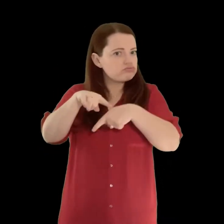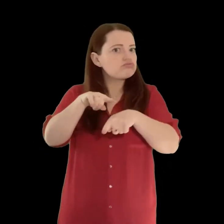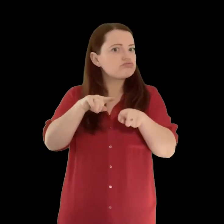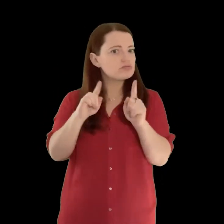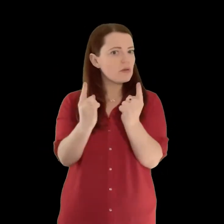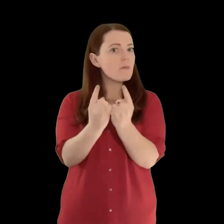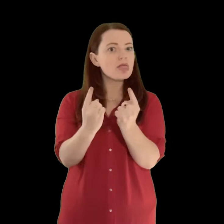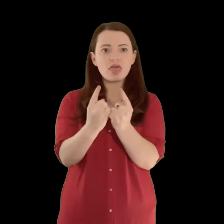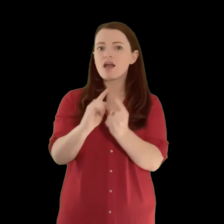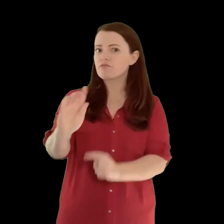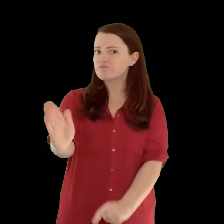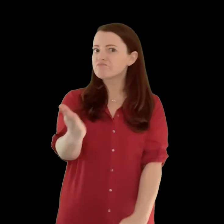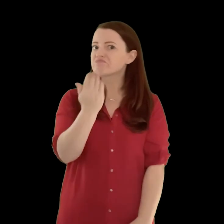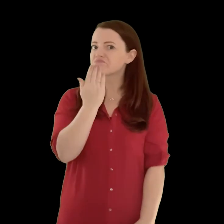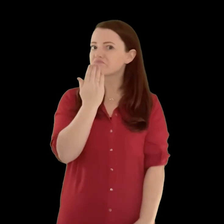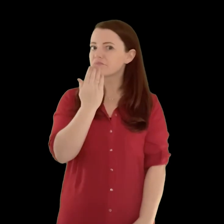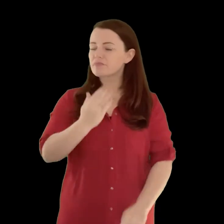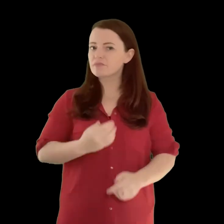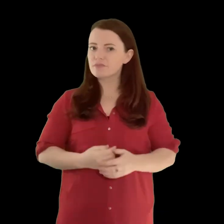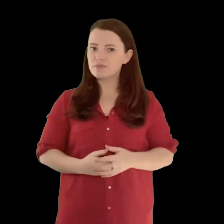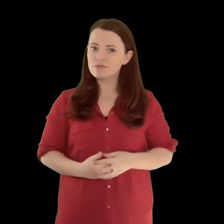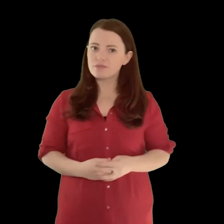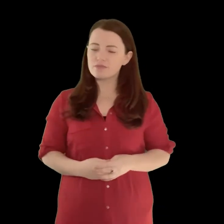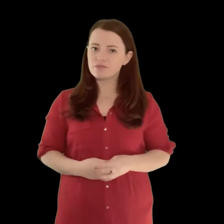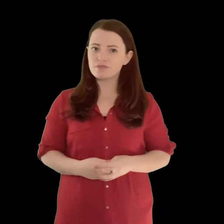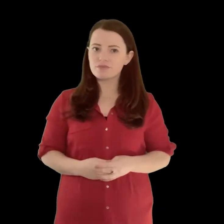Something was a foot